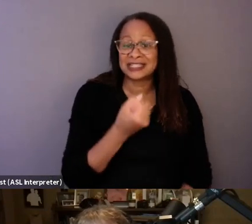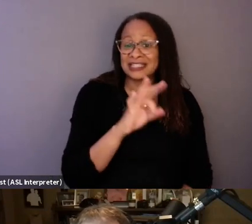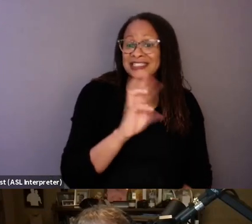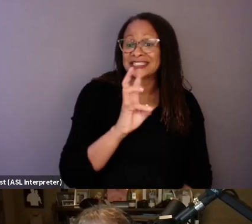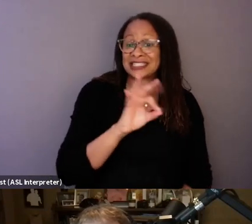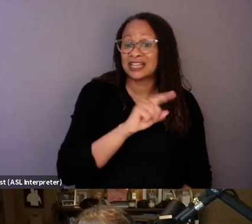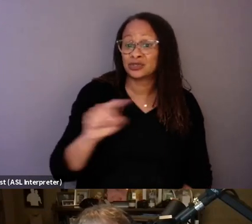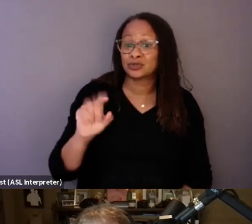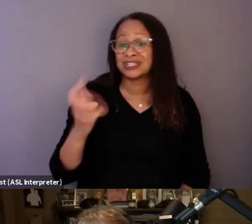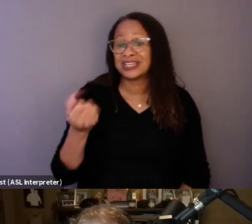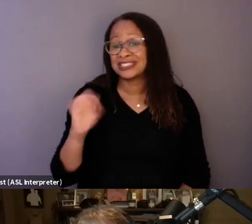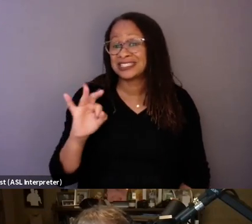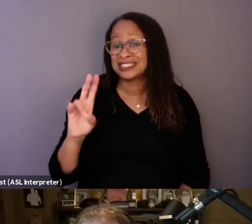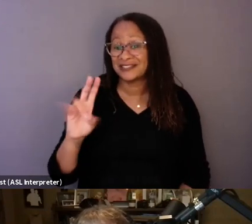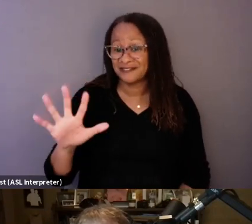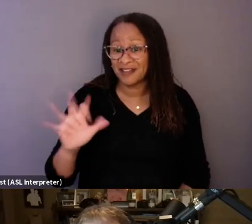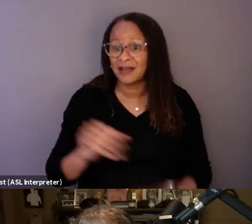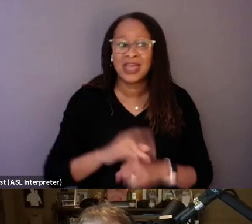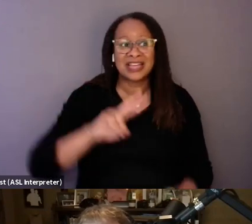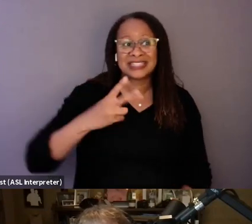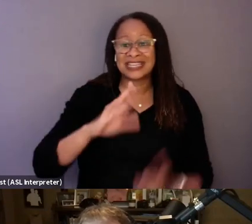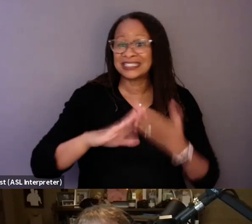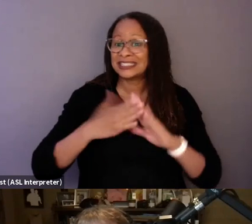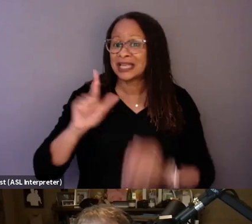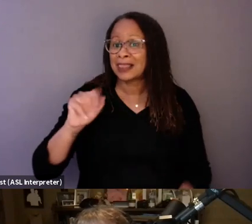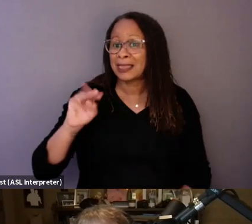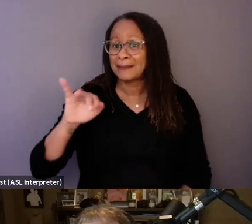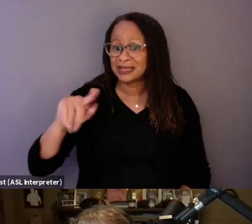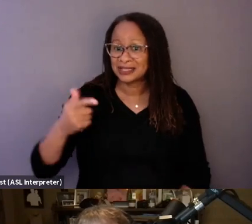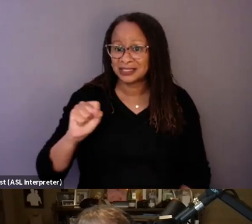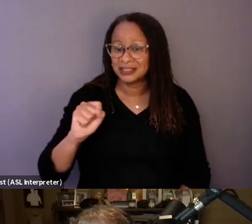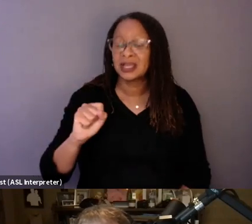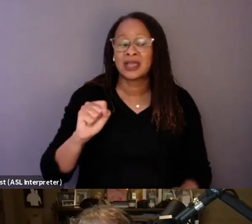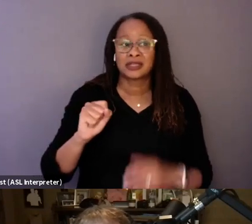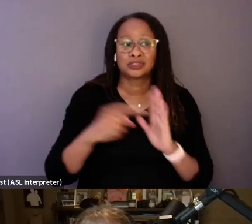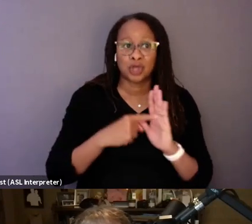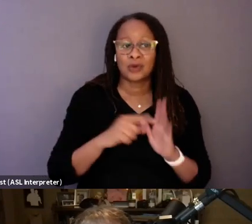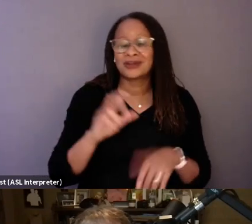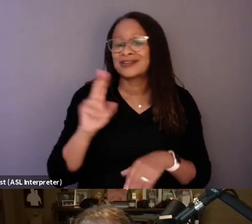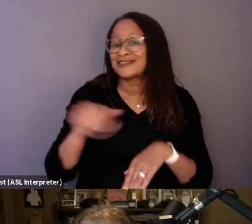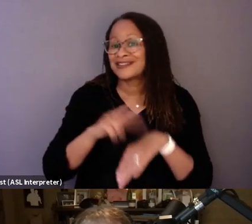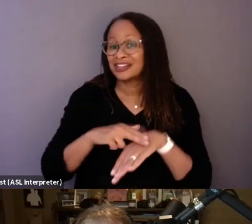the Second City Lemmings Show, National Lampoon Radio Hour, those early days. I think too many people sort of assume